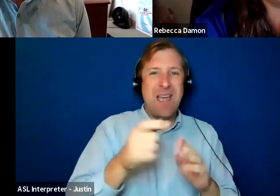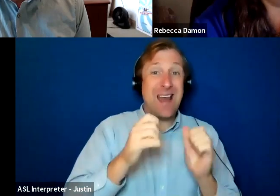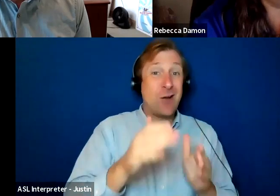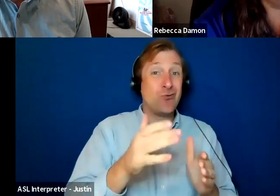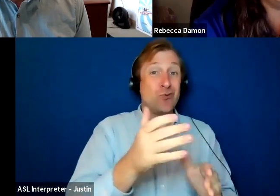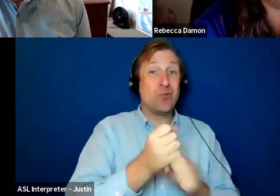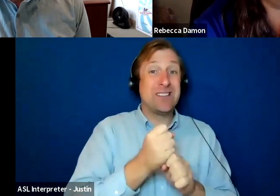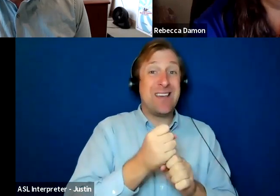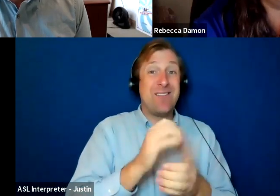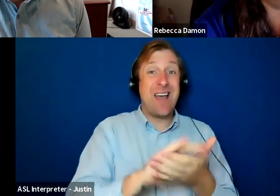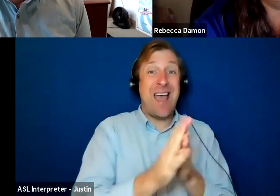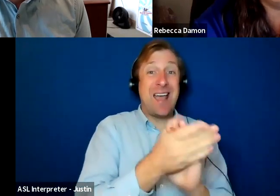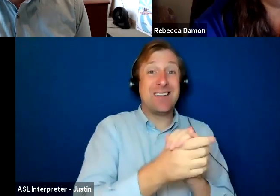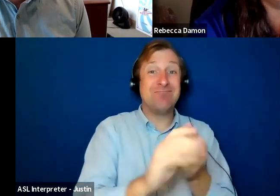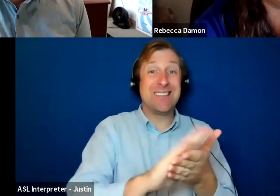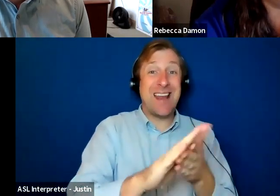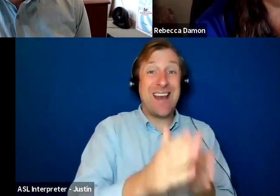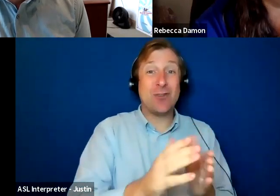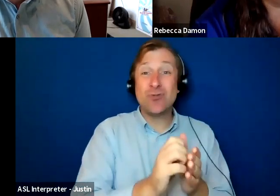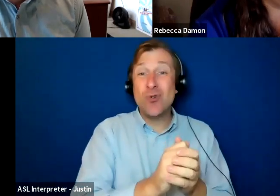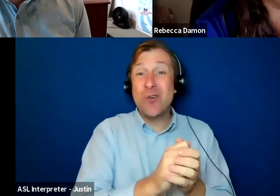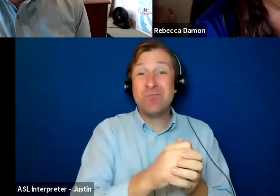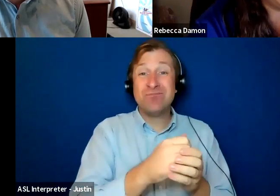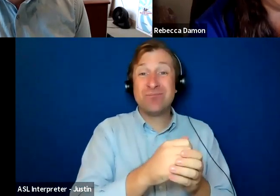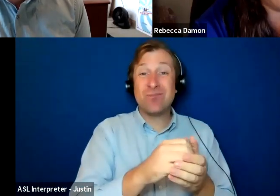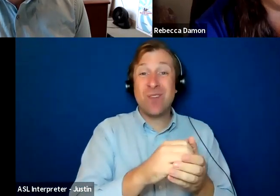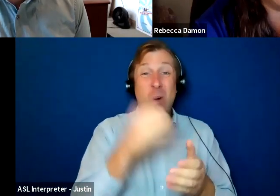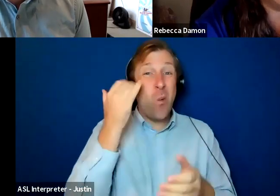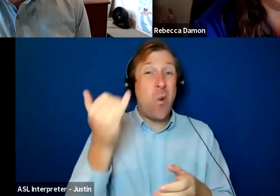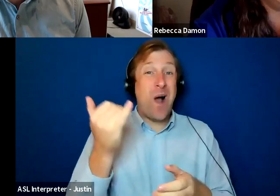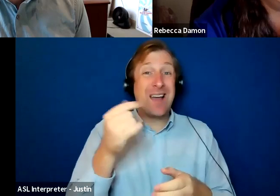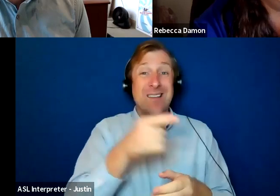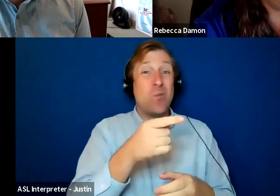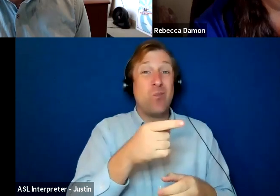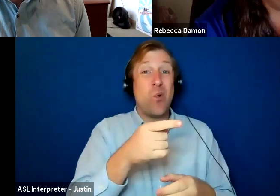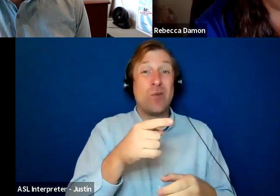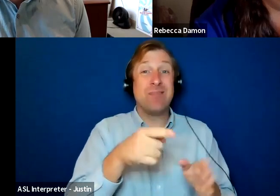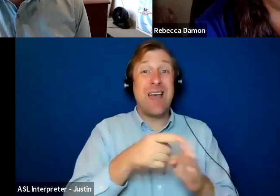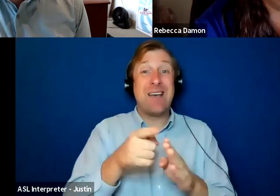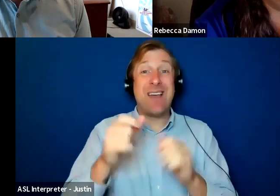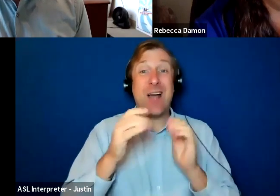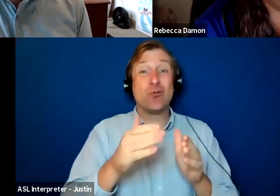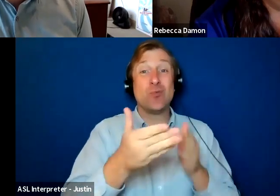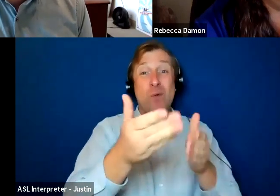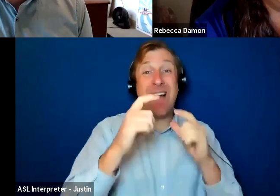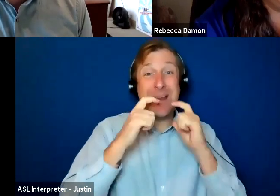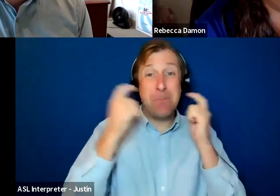Why do, why do only principals get provided masks?" So it's not, it's not correct